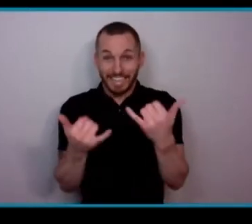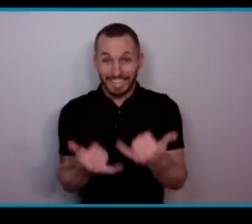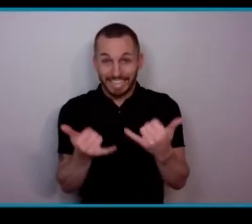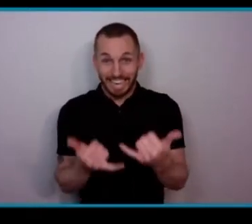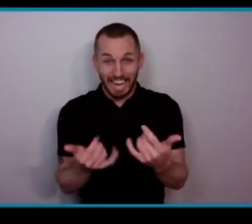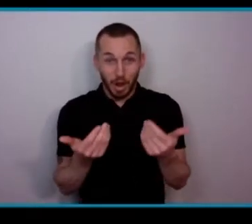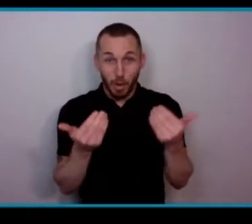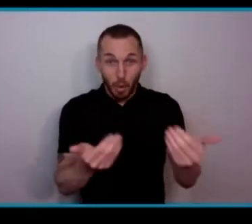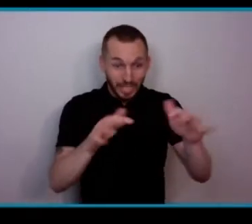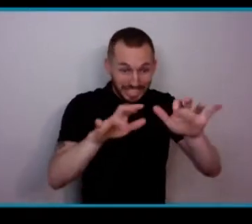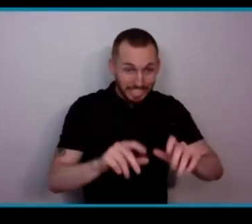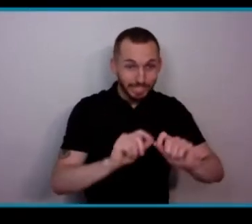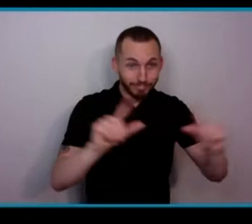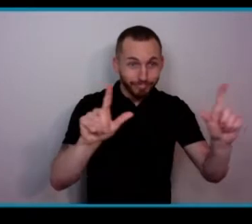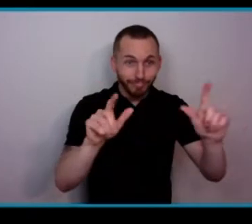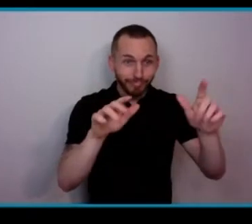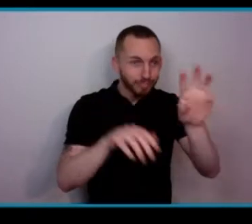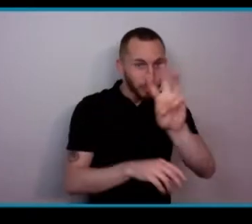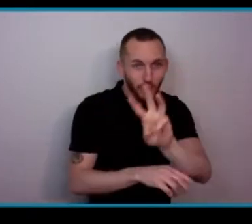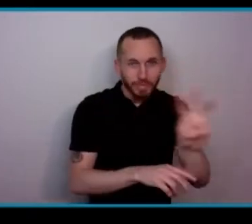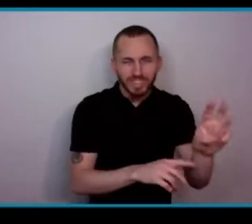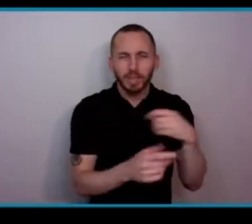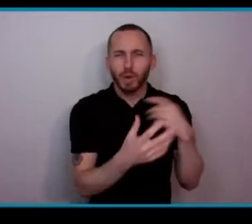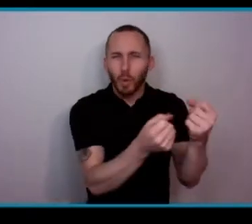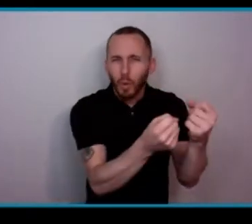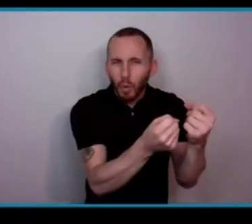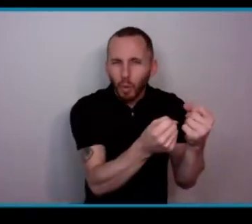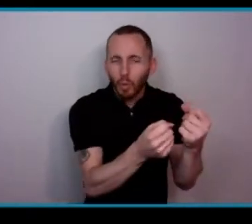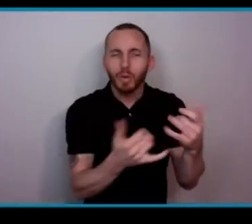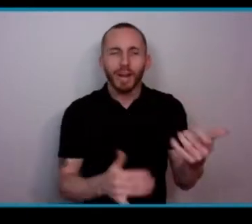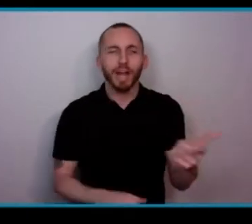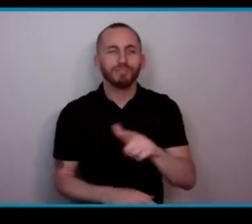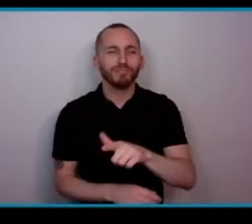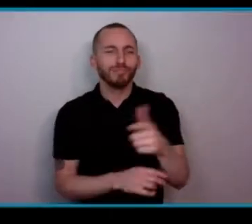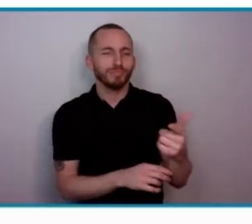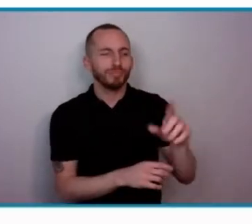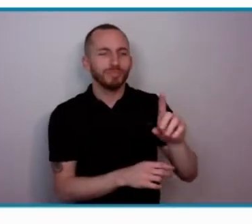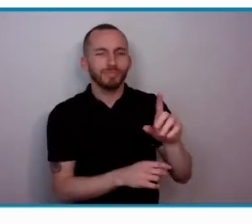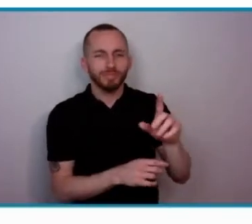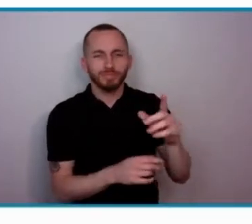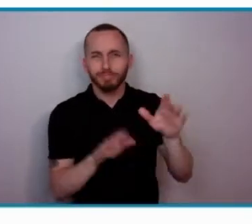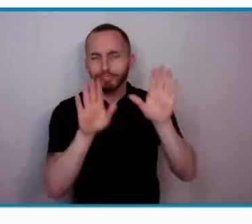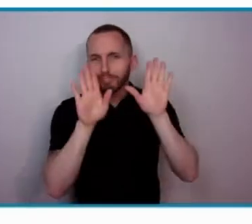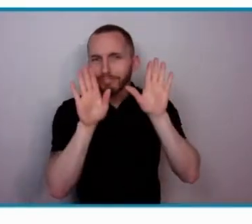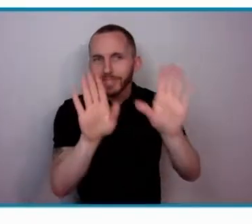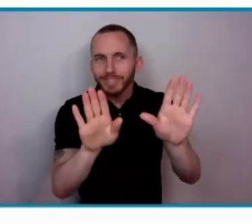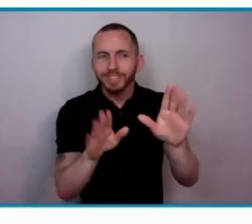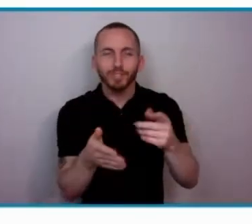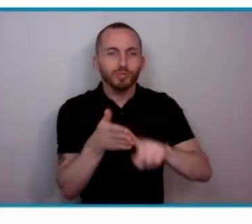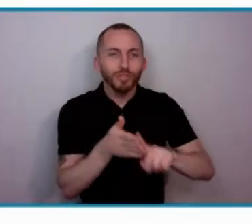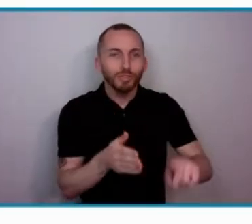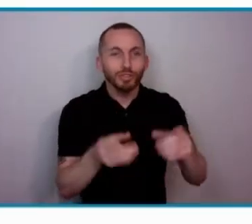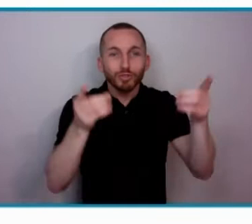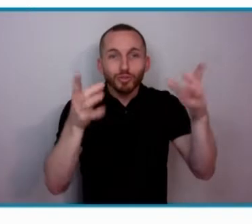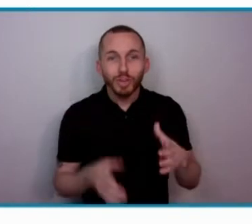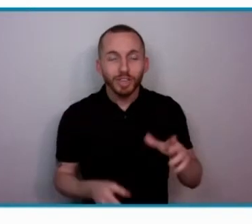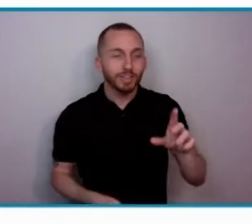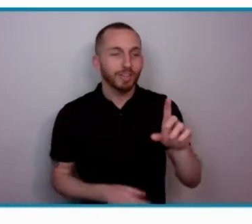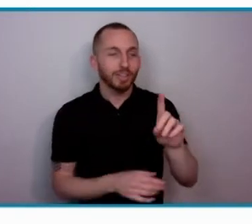I’m going to turn it over to Creative Forces’ amazing clinical research director Dr. Betts who will be monitoring this panel.